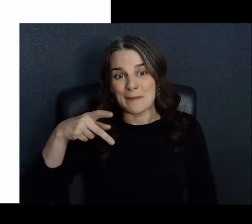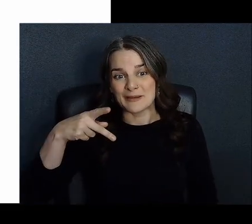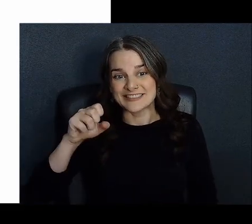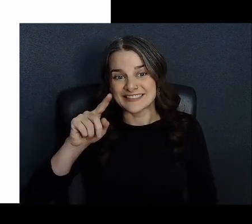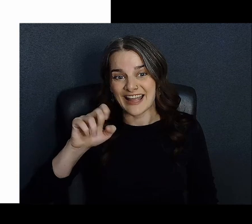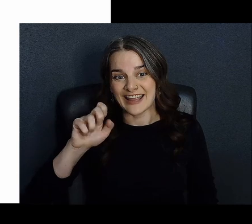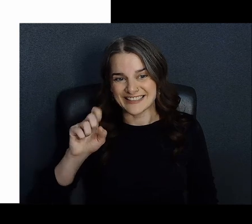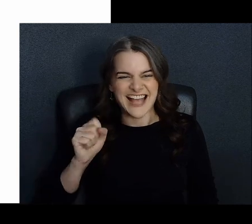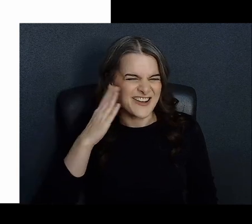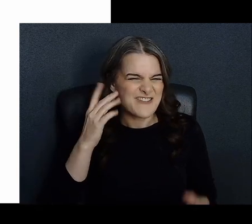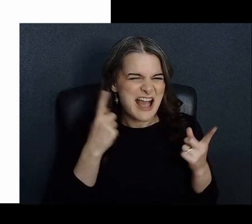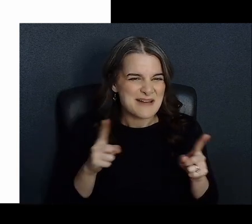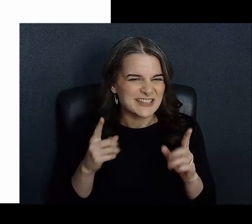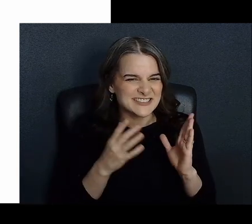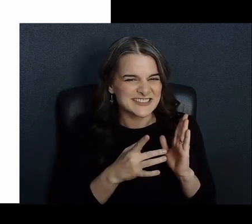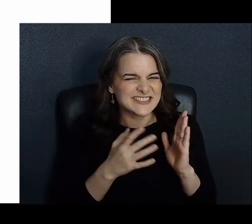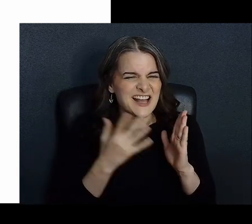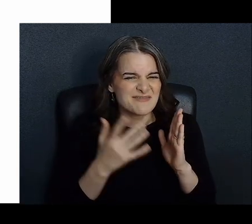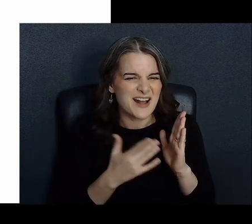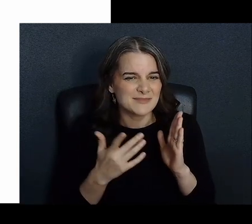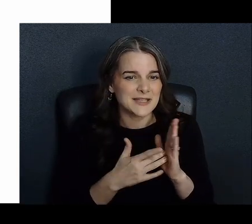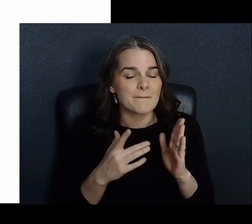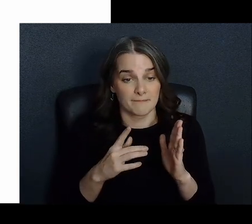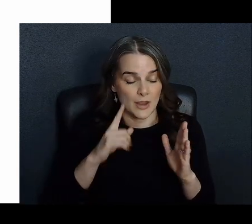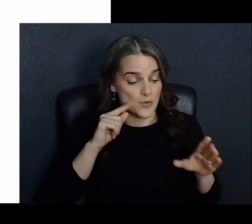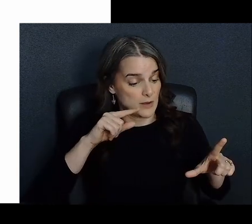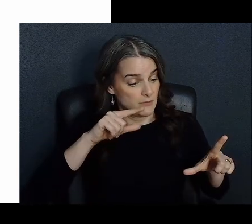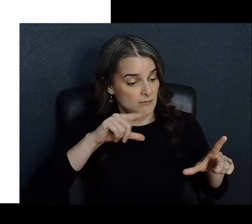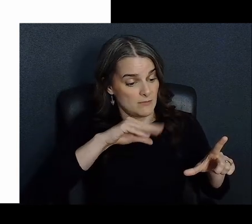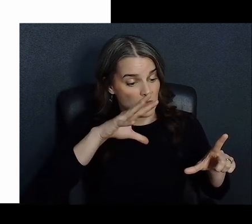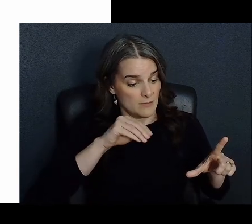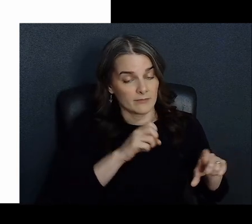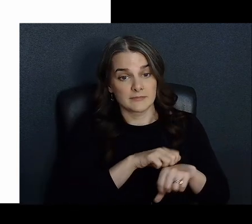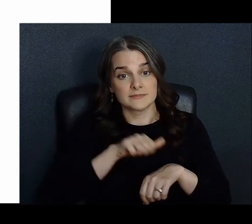save it as a file on your smartphone to read it later.